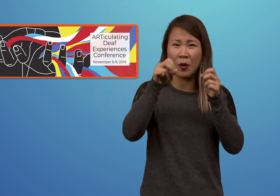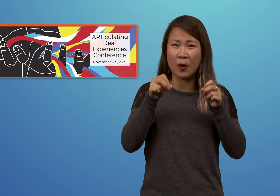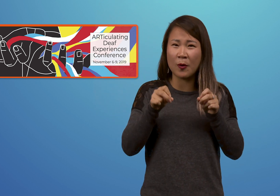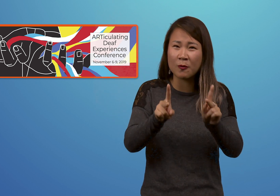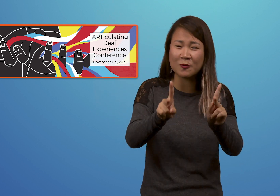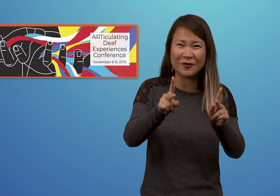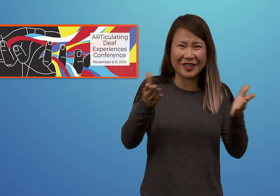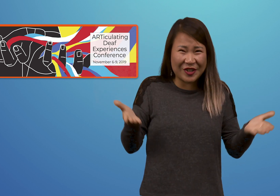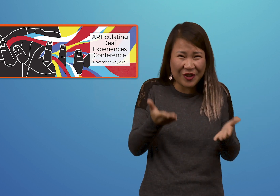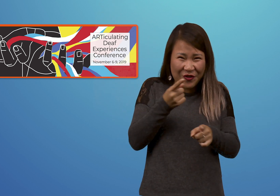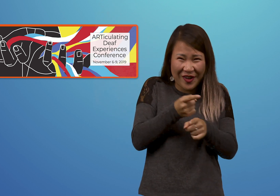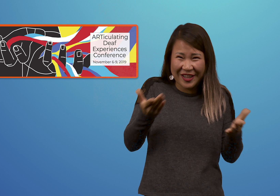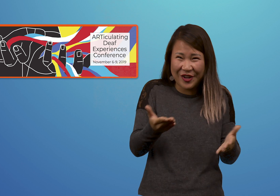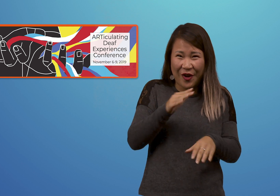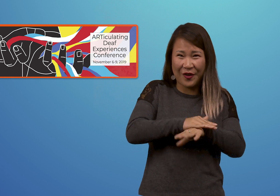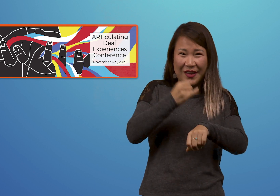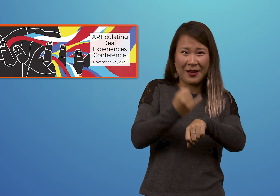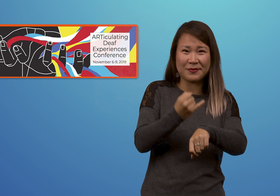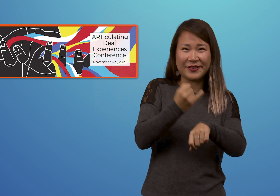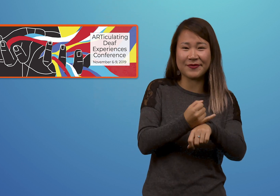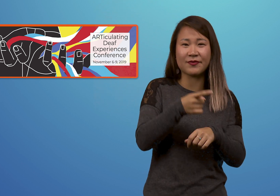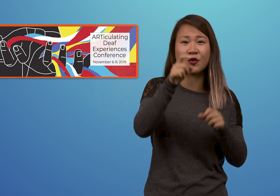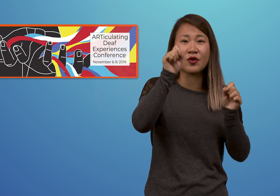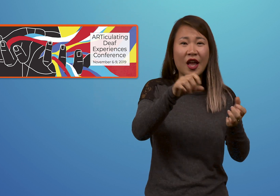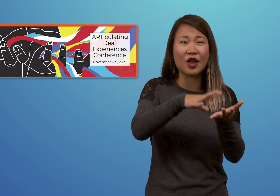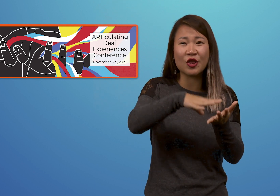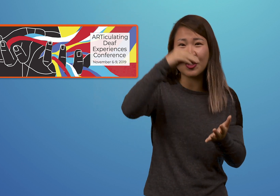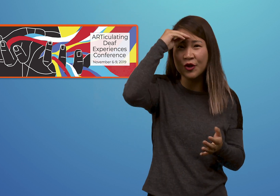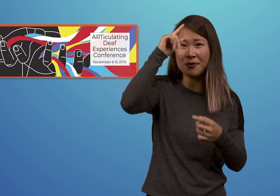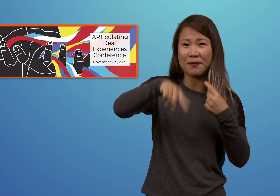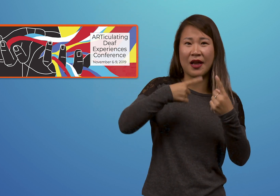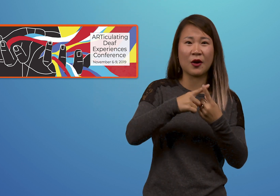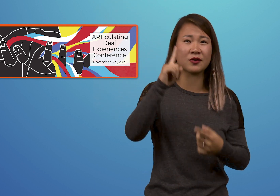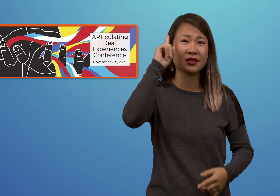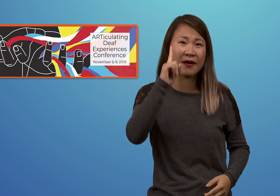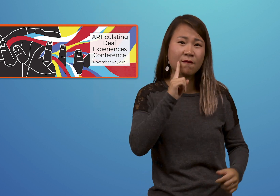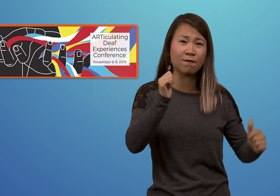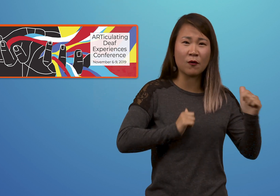It’s a unique opportunity and is right here on campus!